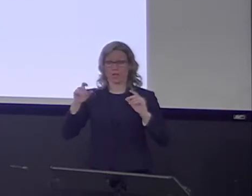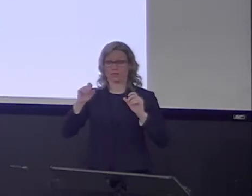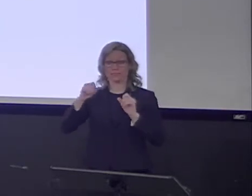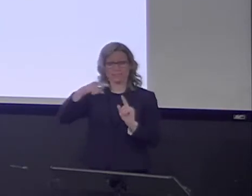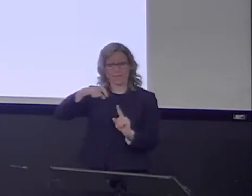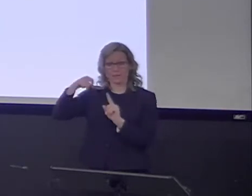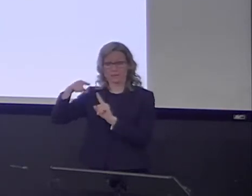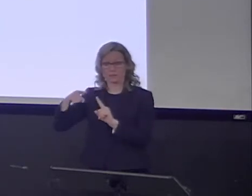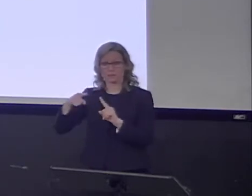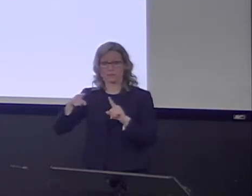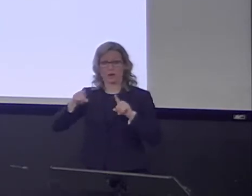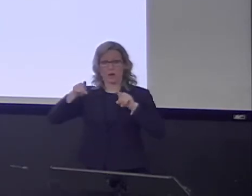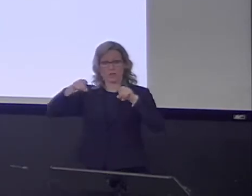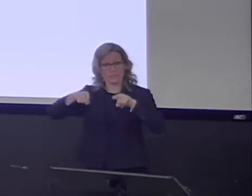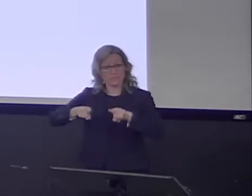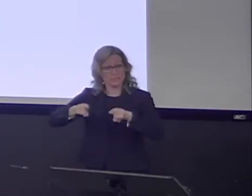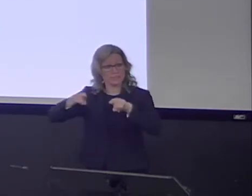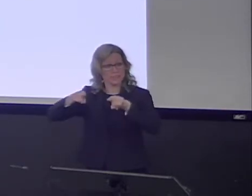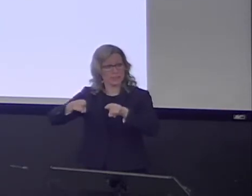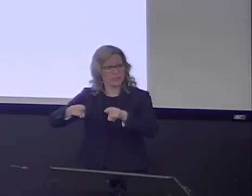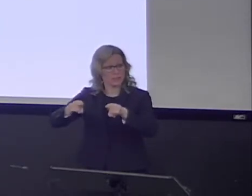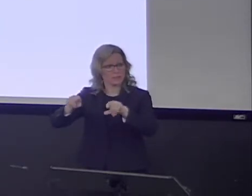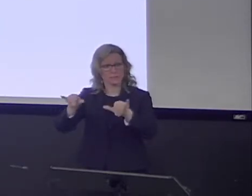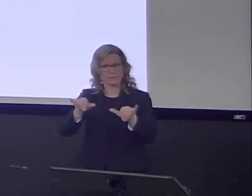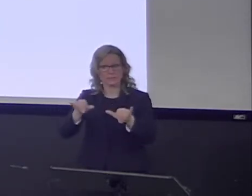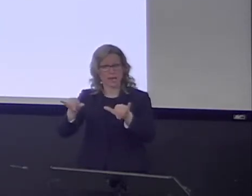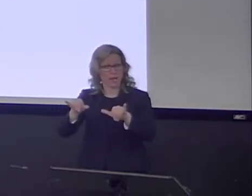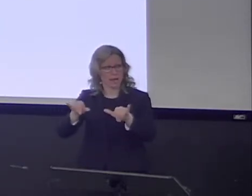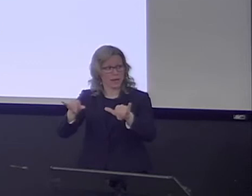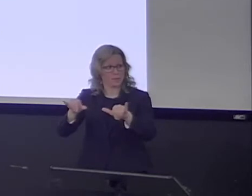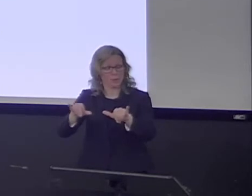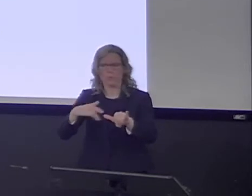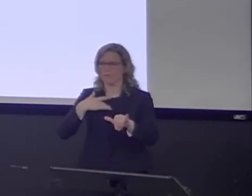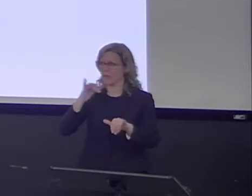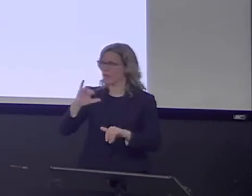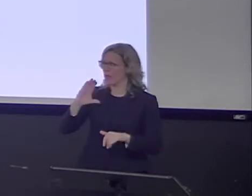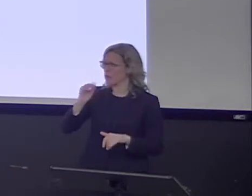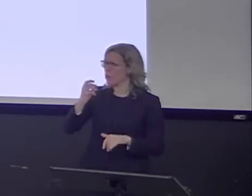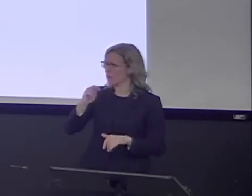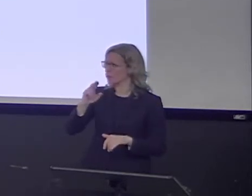we say that that coherence is high, and we would take that as evidence